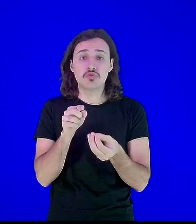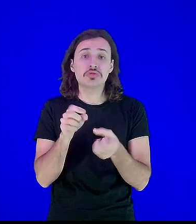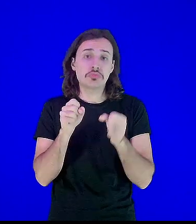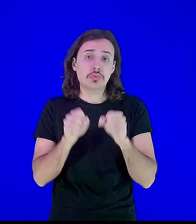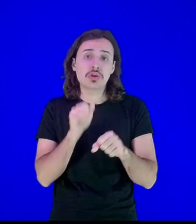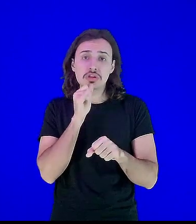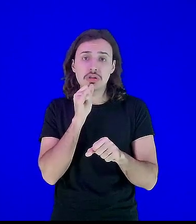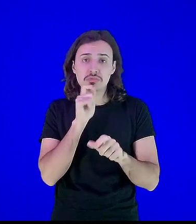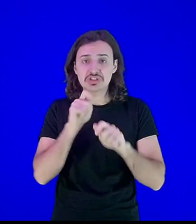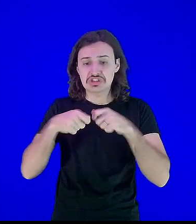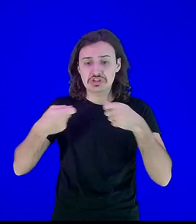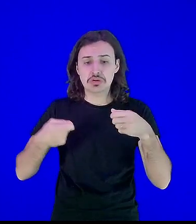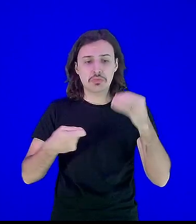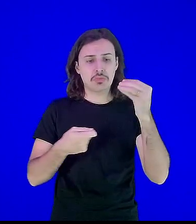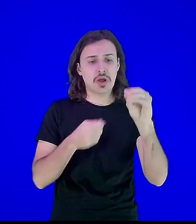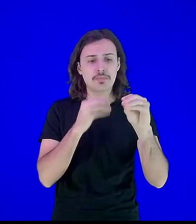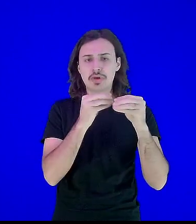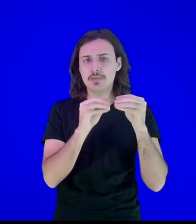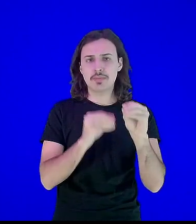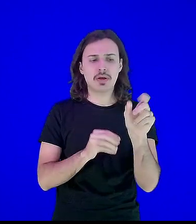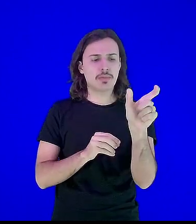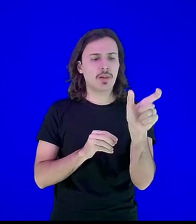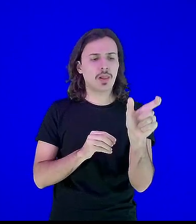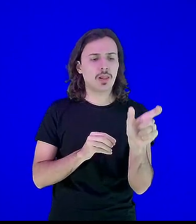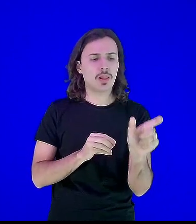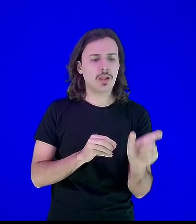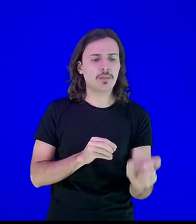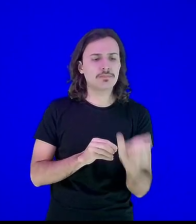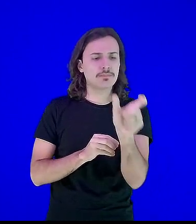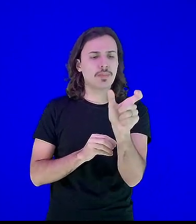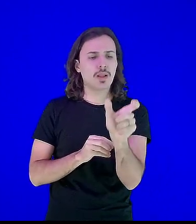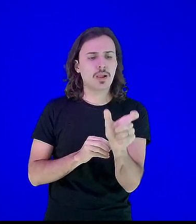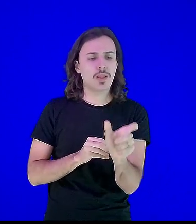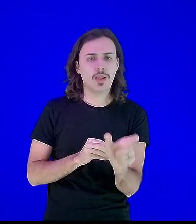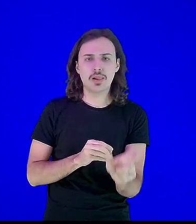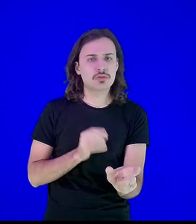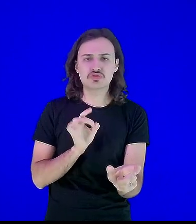the second one is to use spaces to go to the next column